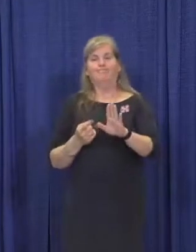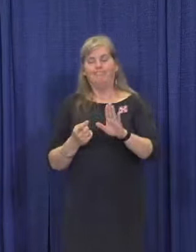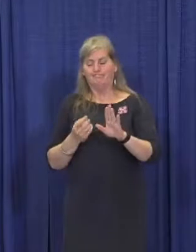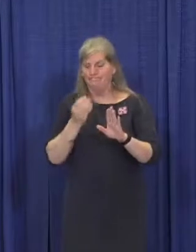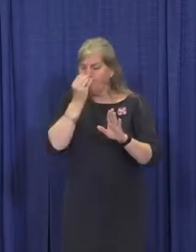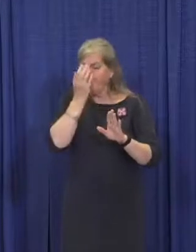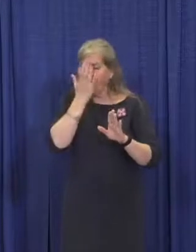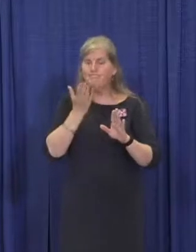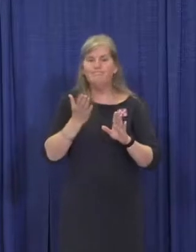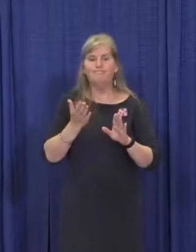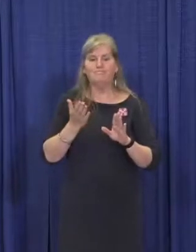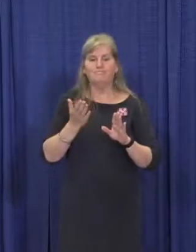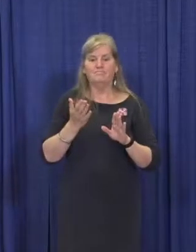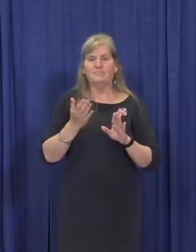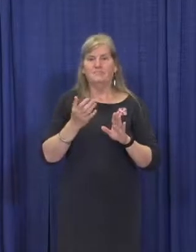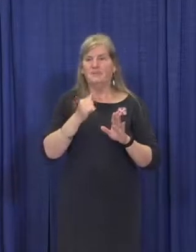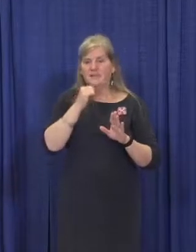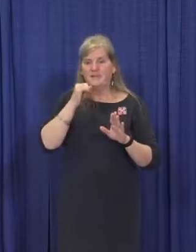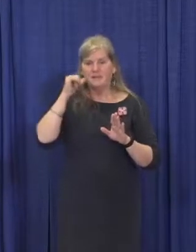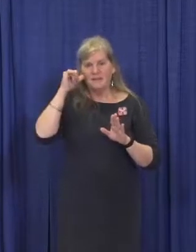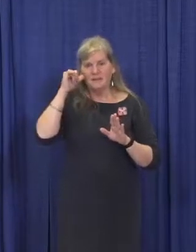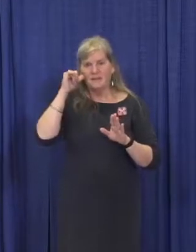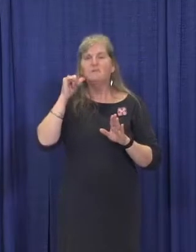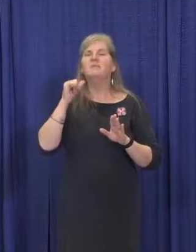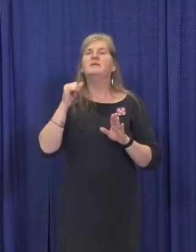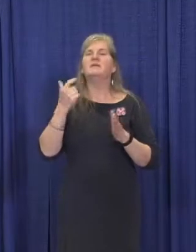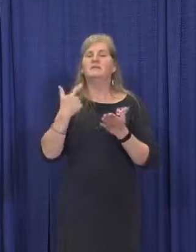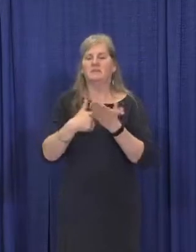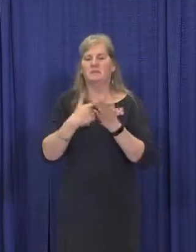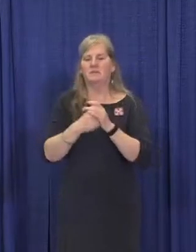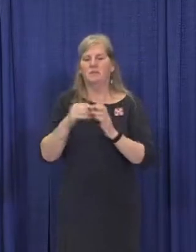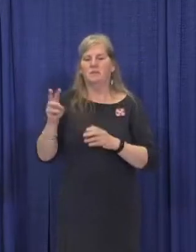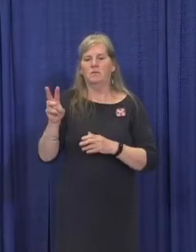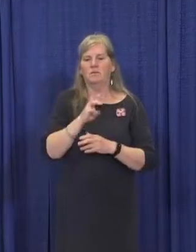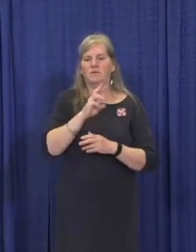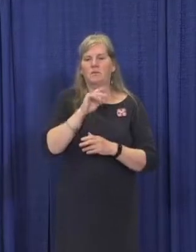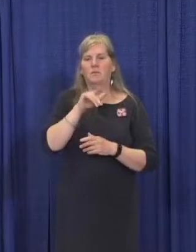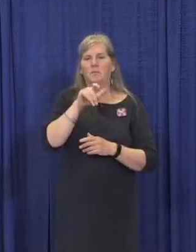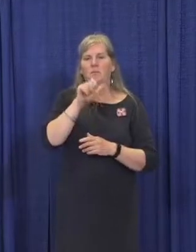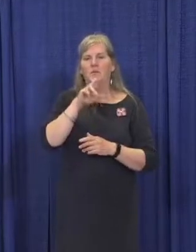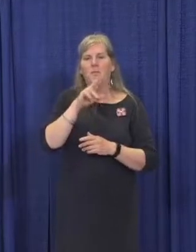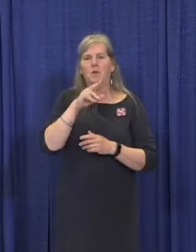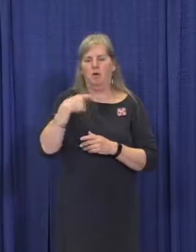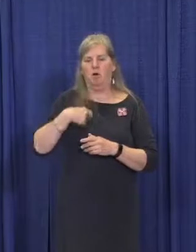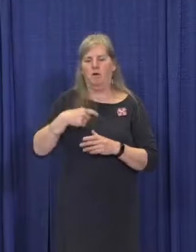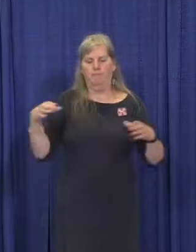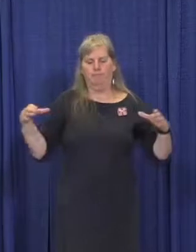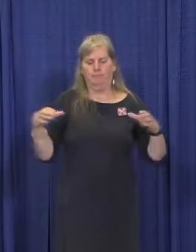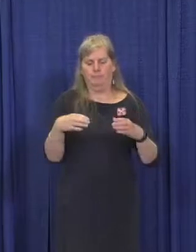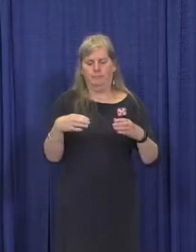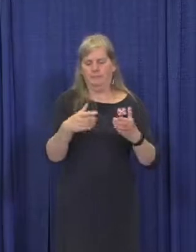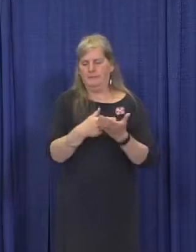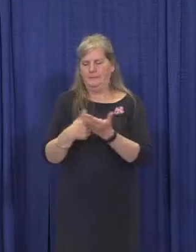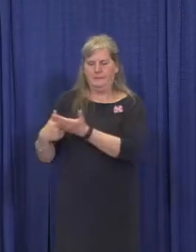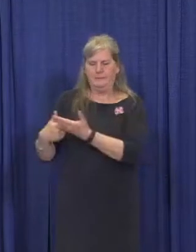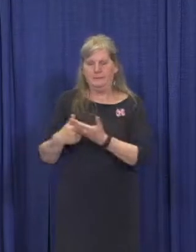reminder that I spoke about just yesterday.